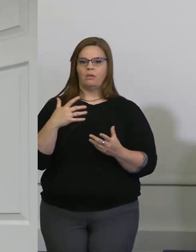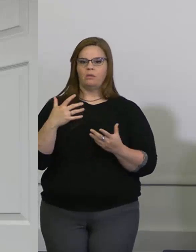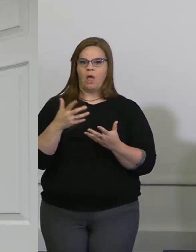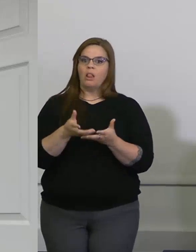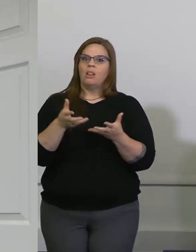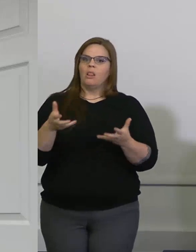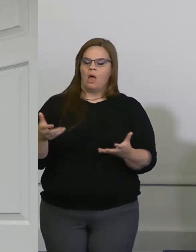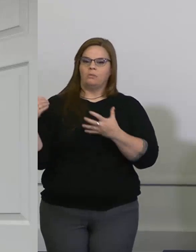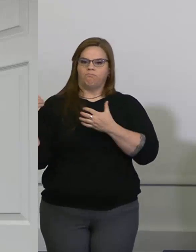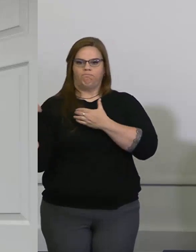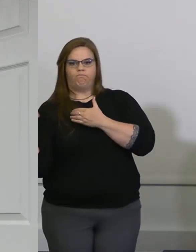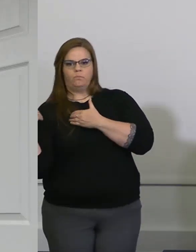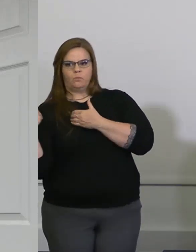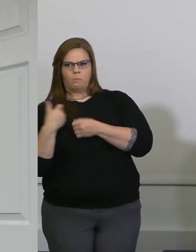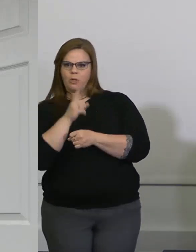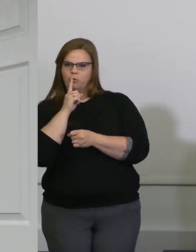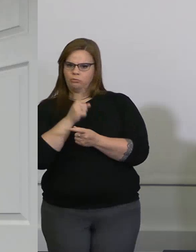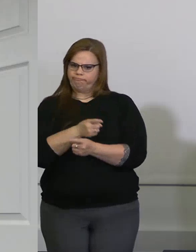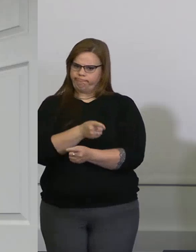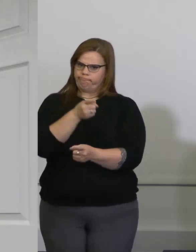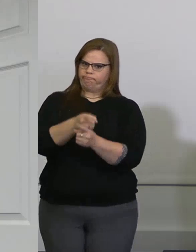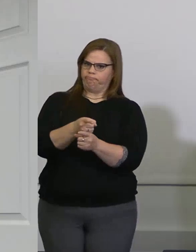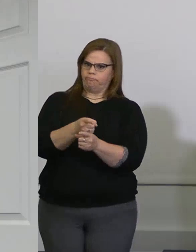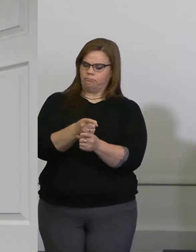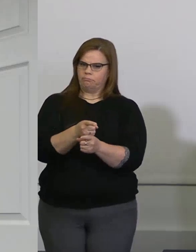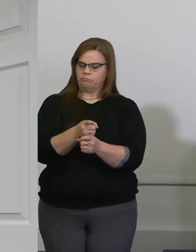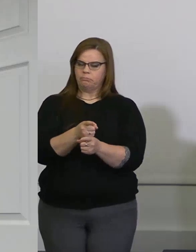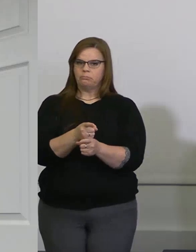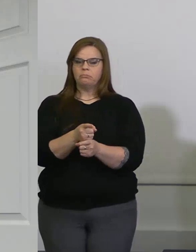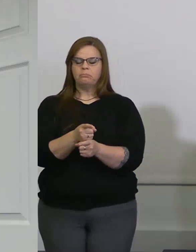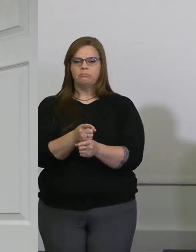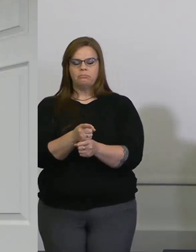responsibility to get it right because I feel like the people